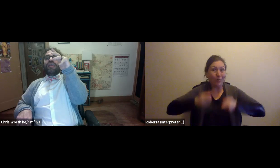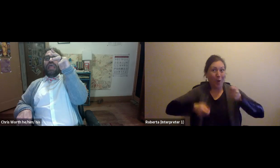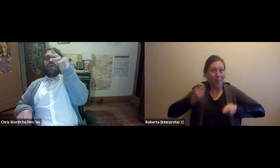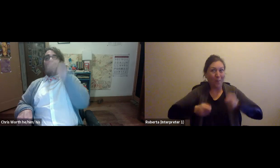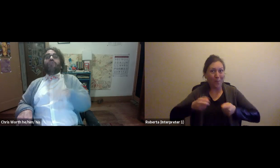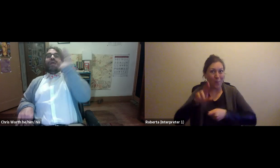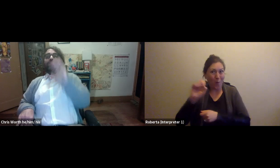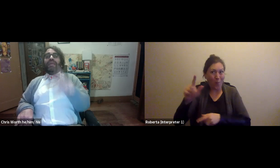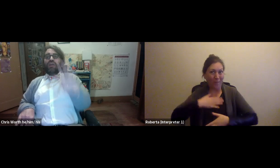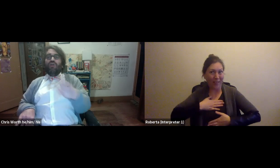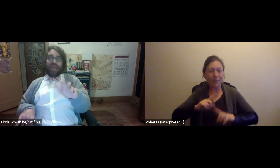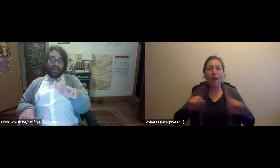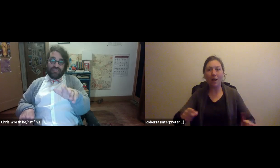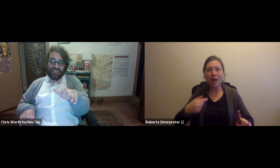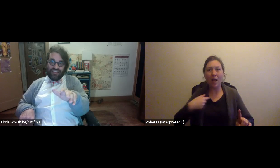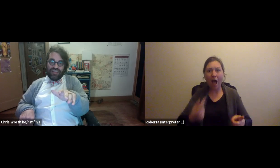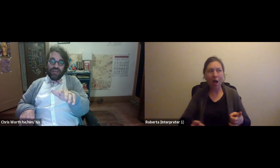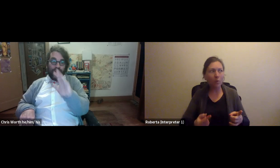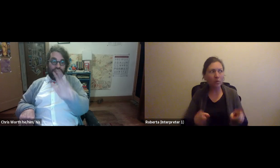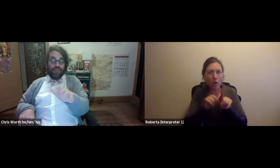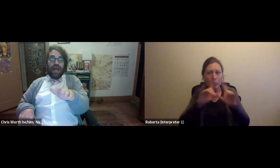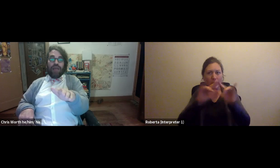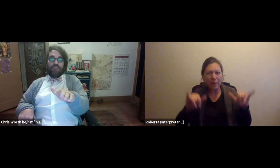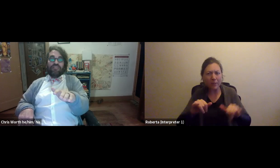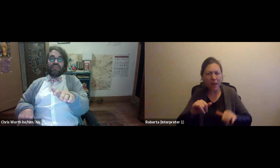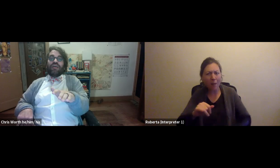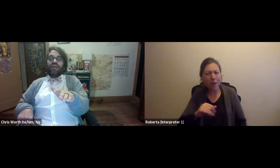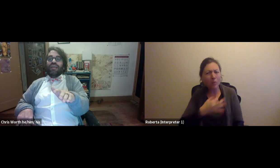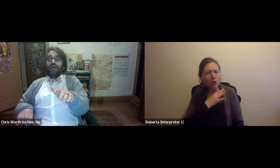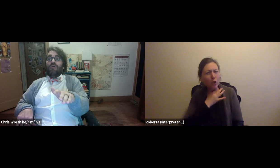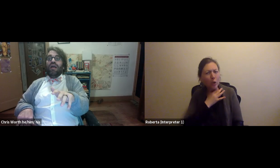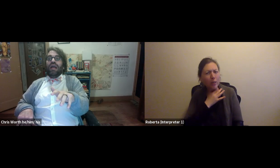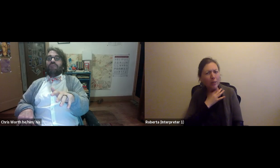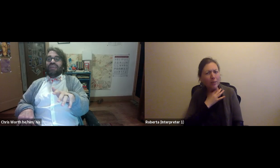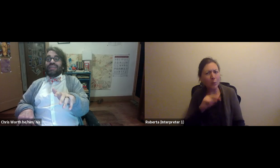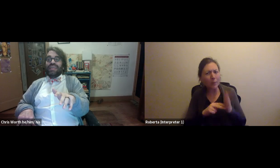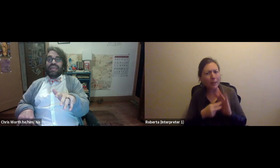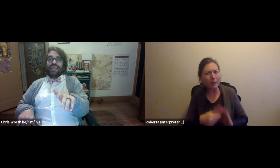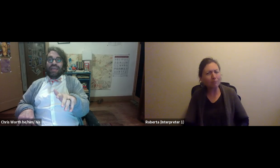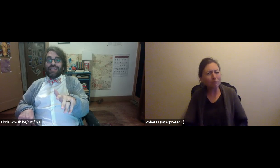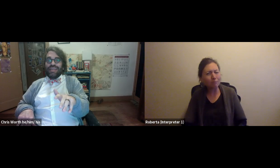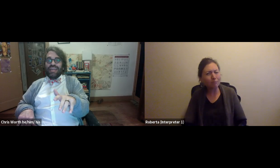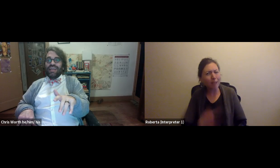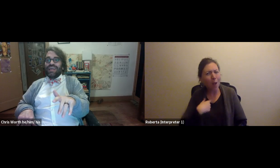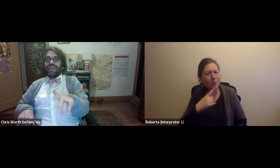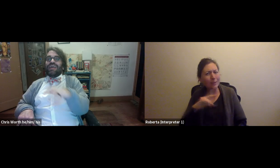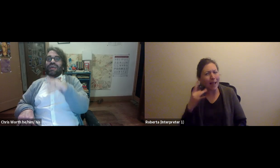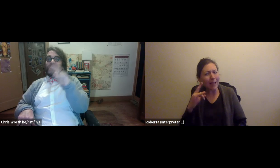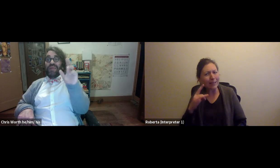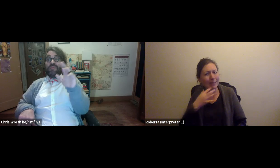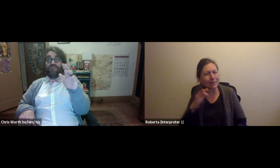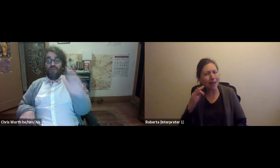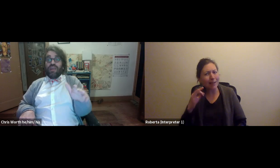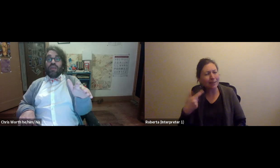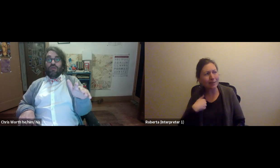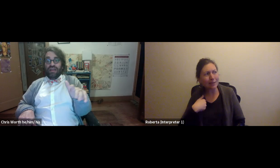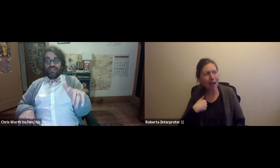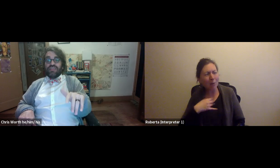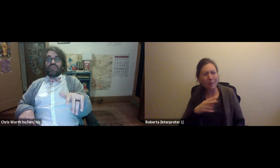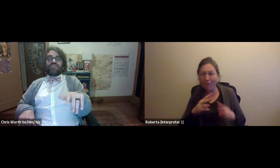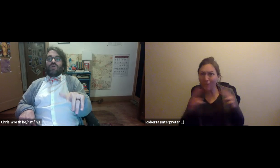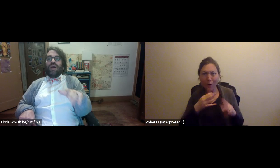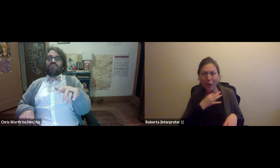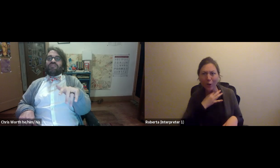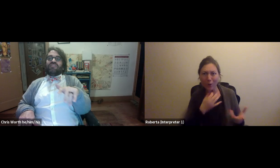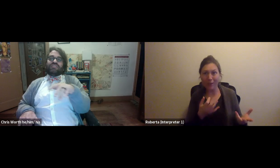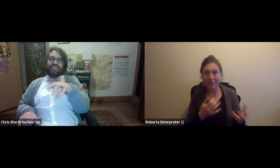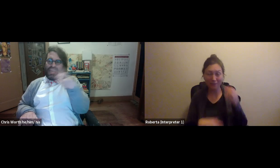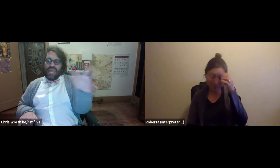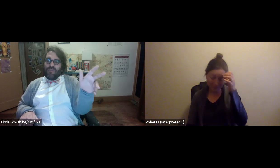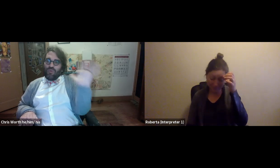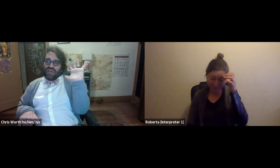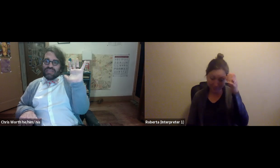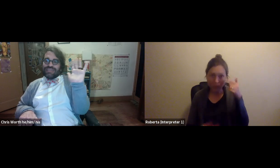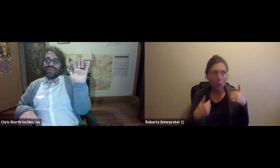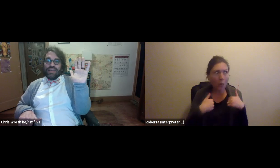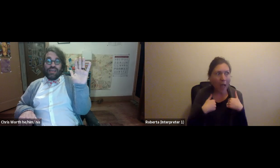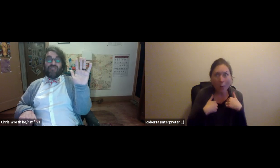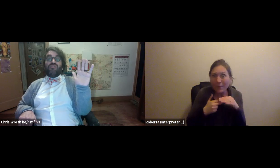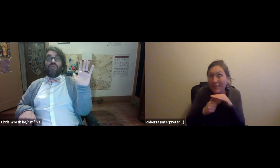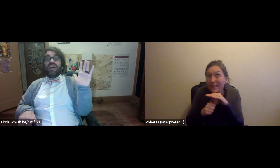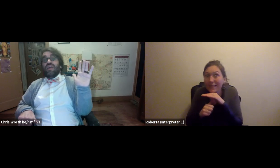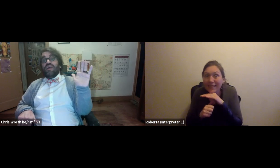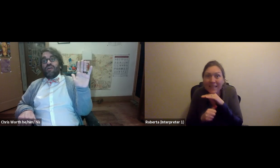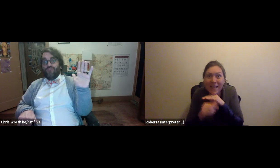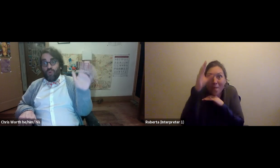it also made me curious. I was 18, 19. It made me very curious so I was sneaking boys into my dorm